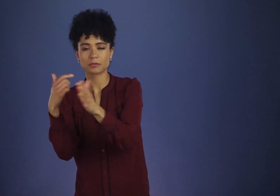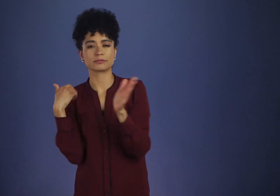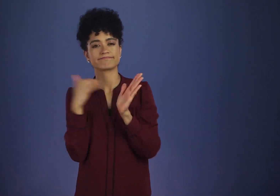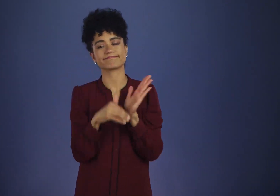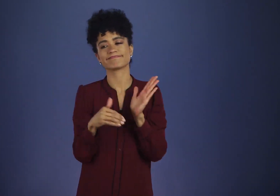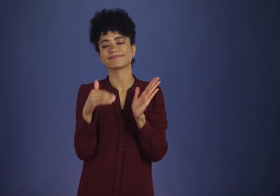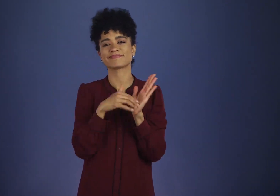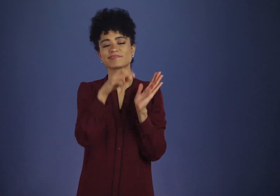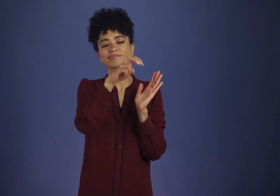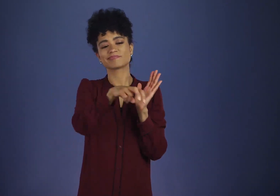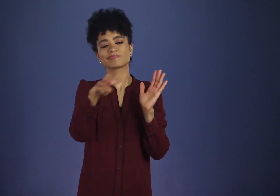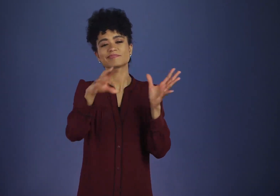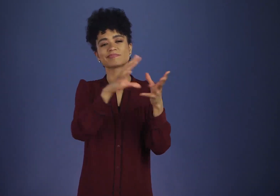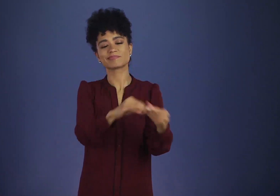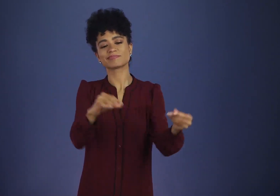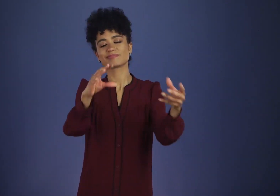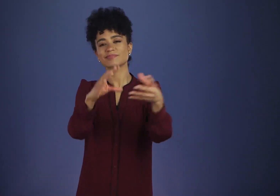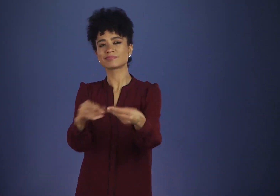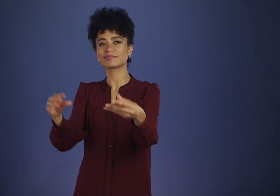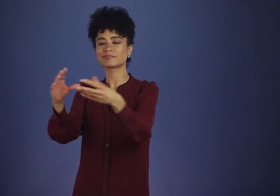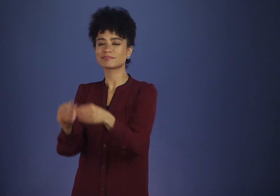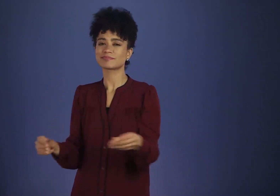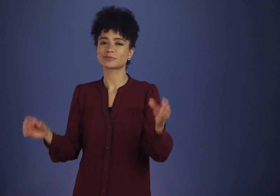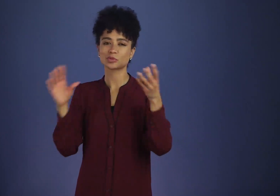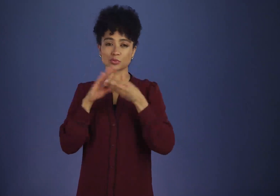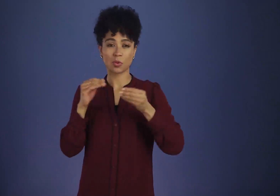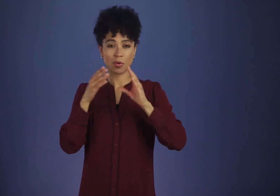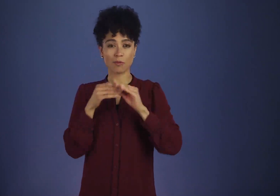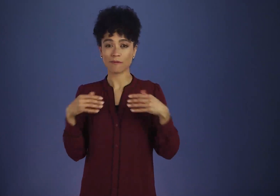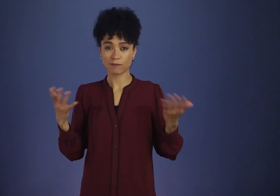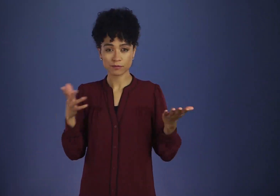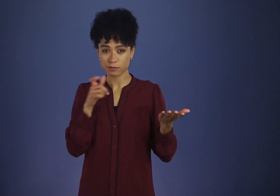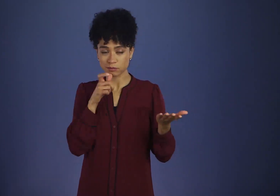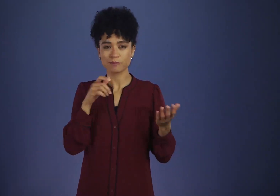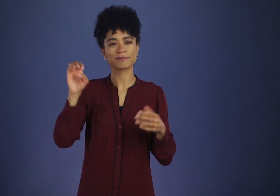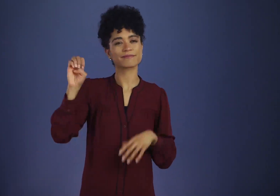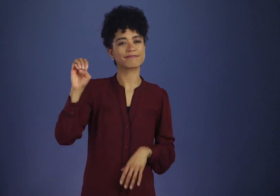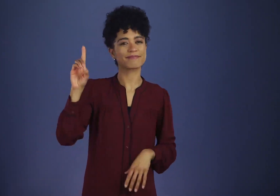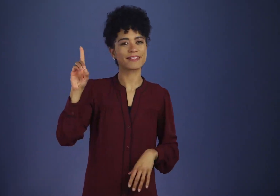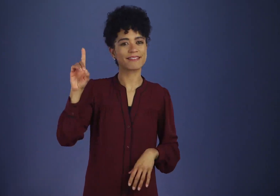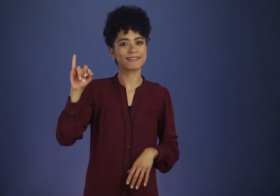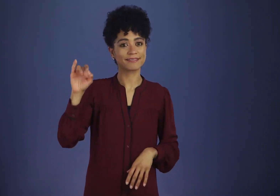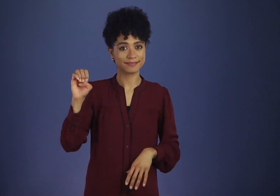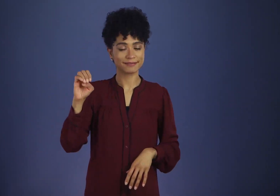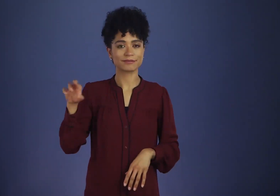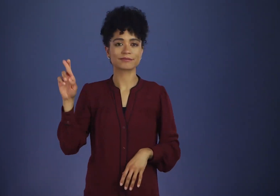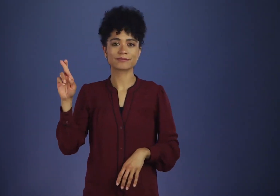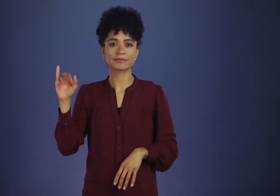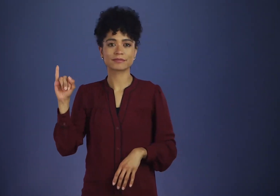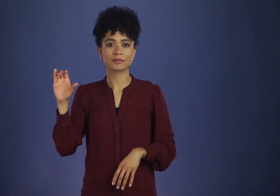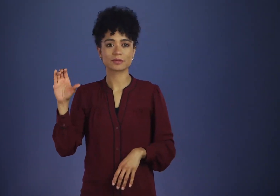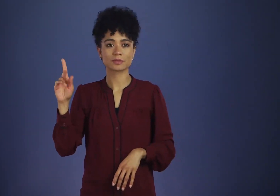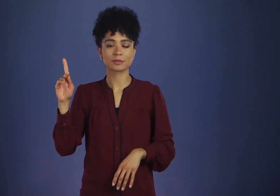Countless times, in as many cities and hamlets, we reenacted the story of Eddie Rickenbacker